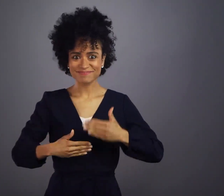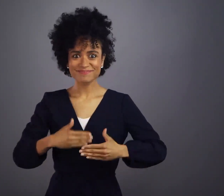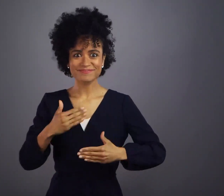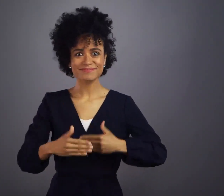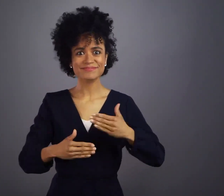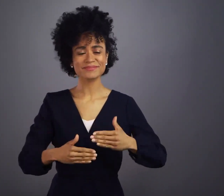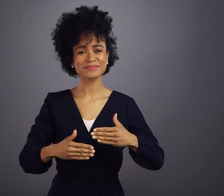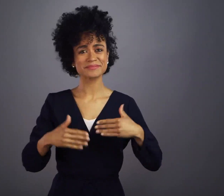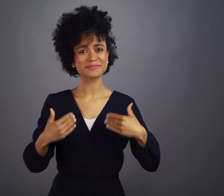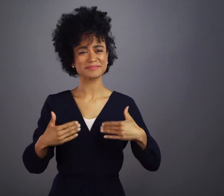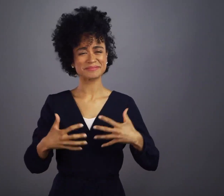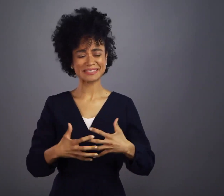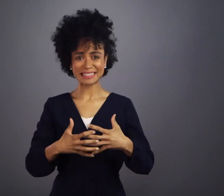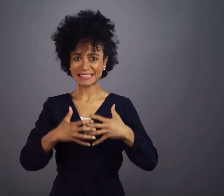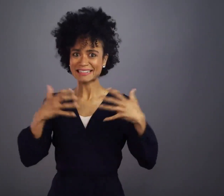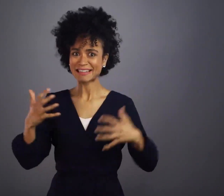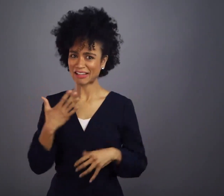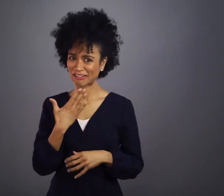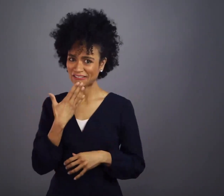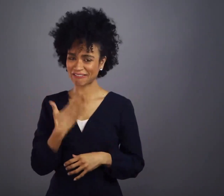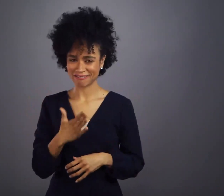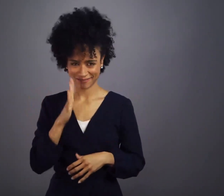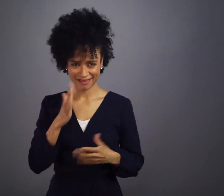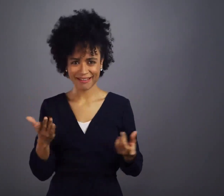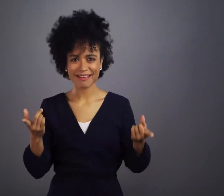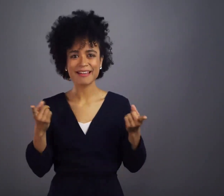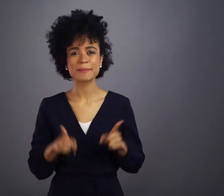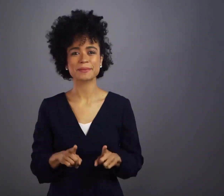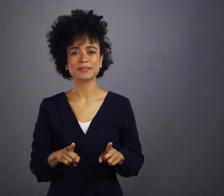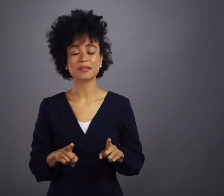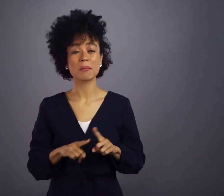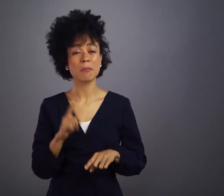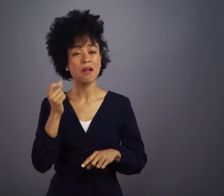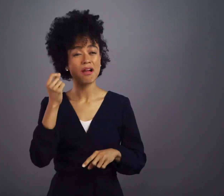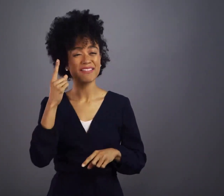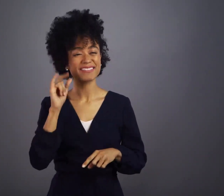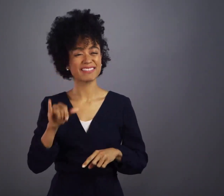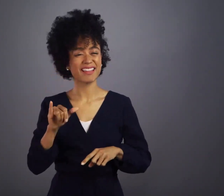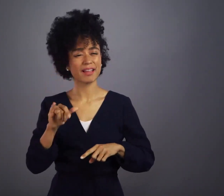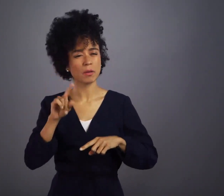If we keep on the way we are going there is little doubt that much good will result,